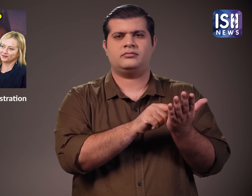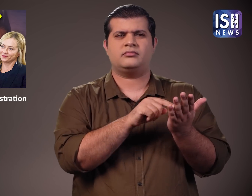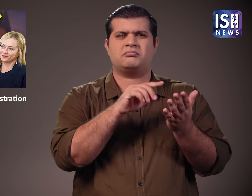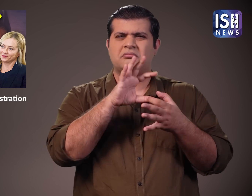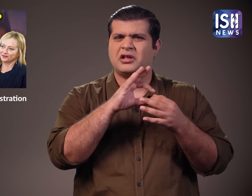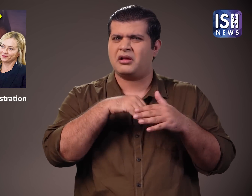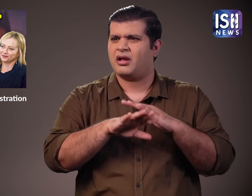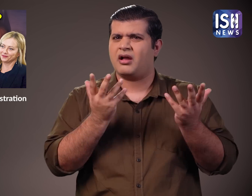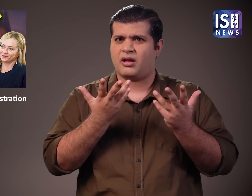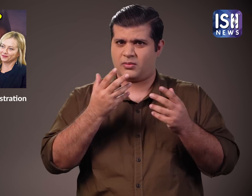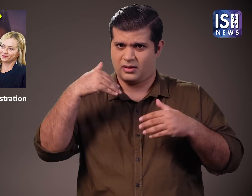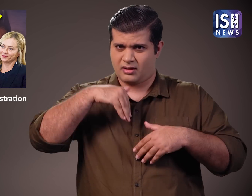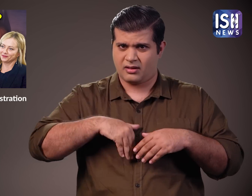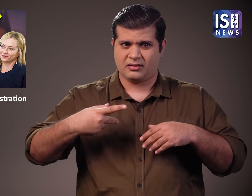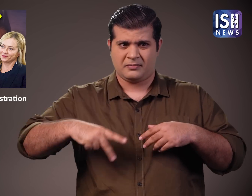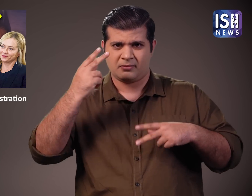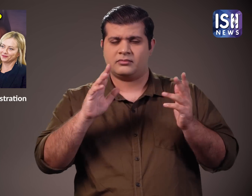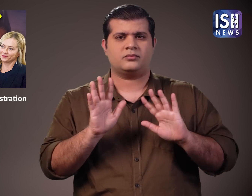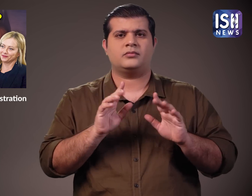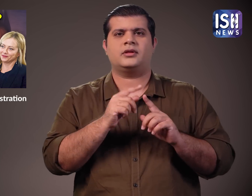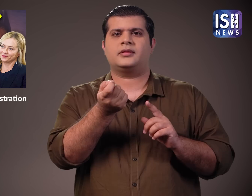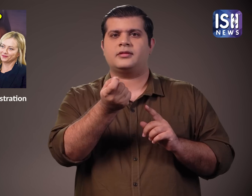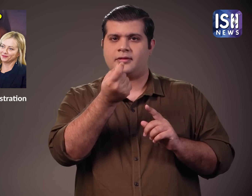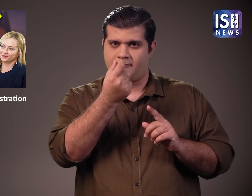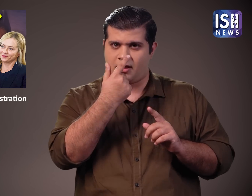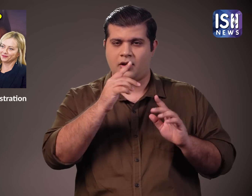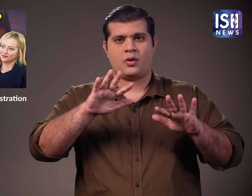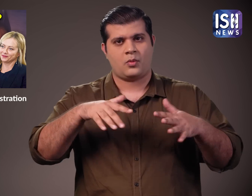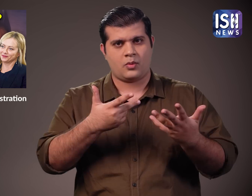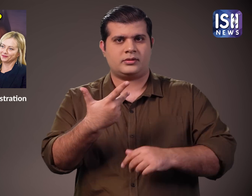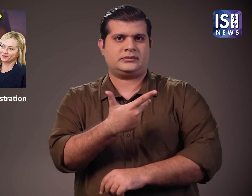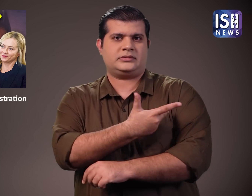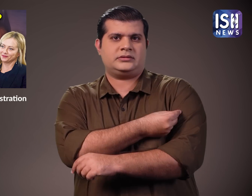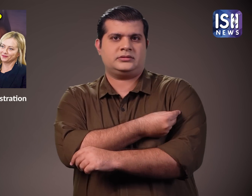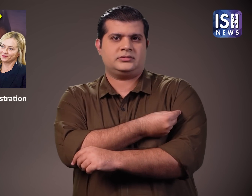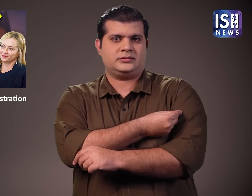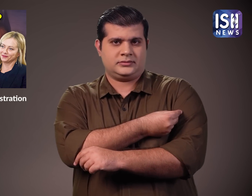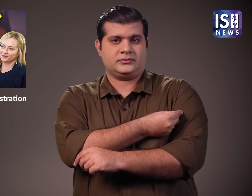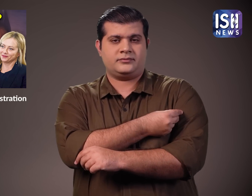But how is this done? Offenders will be administered oral medications or injections.